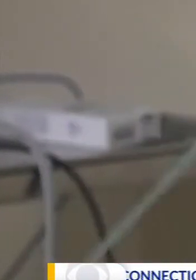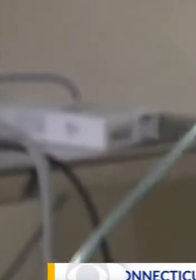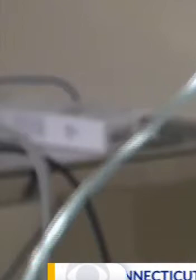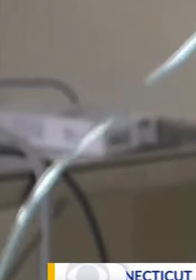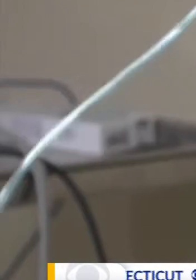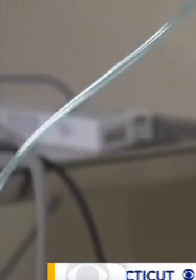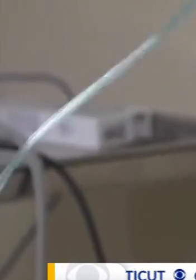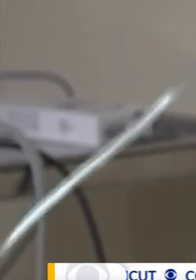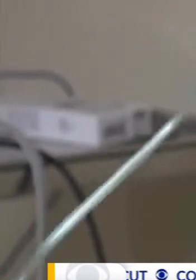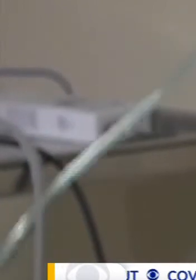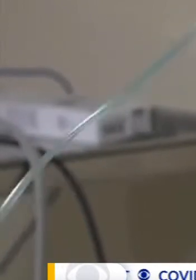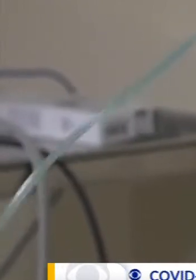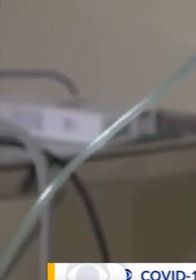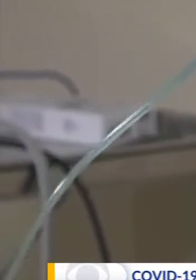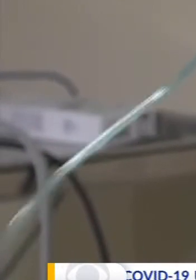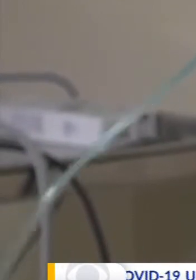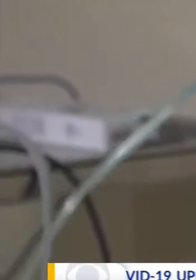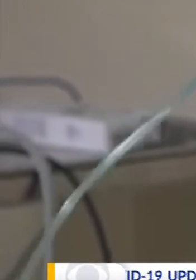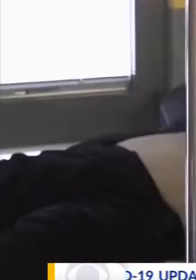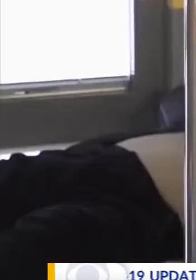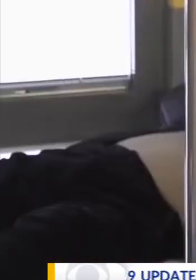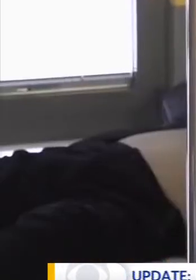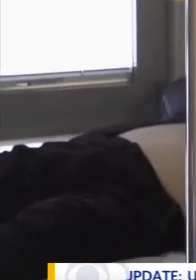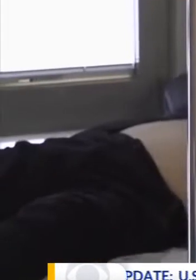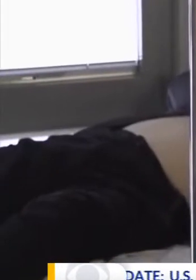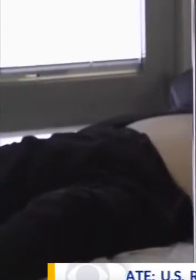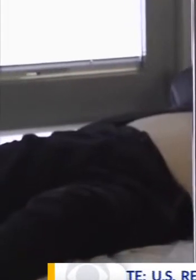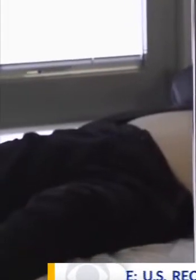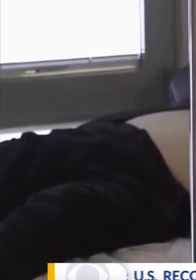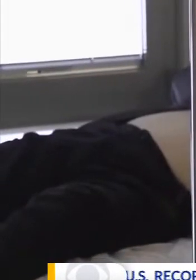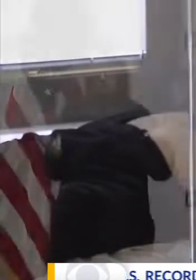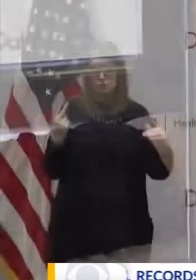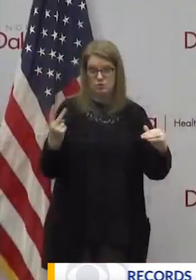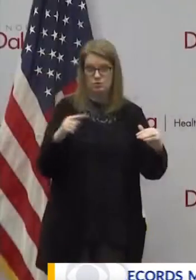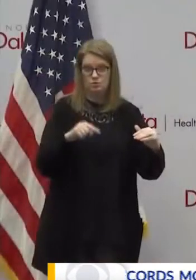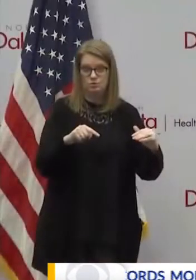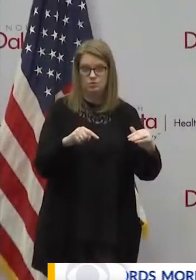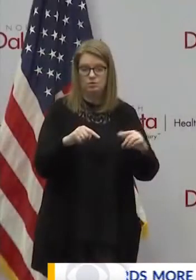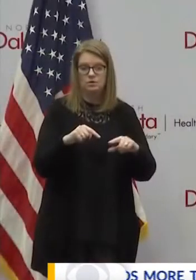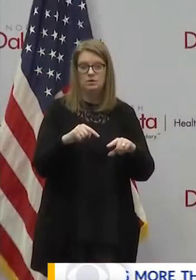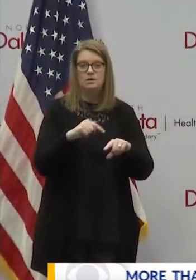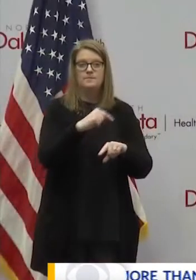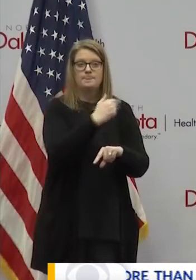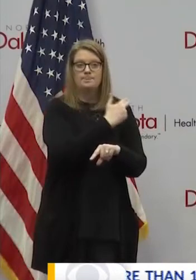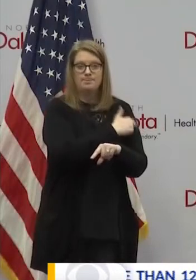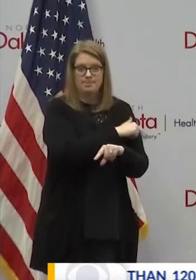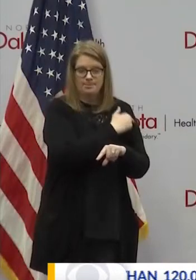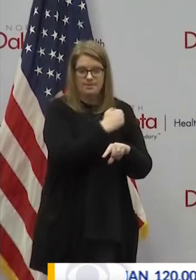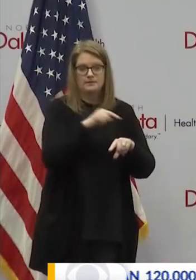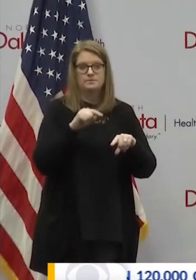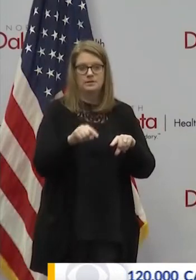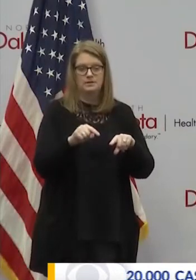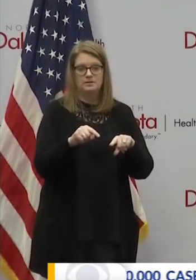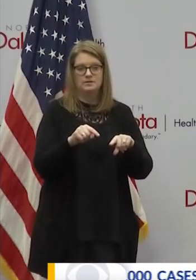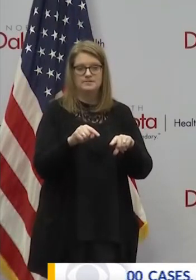POSITIVE CASES NEED HOSPITALIZATION. AND ABOUT A QUARTER OF THOSE CASES